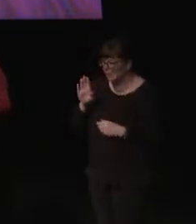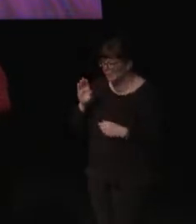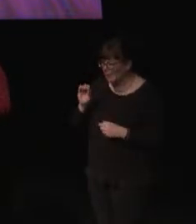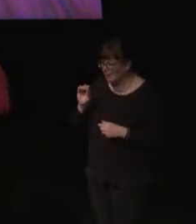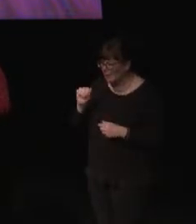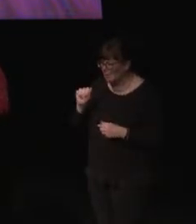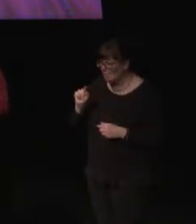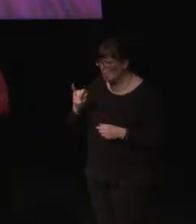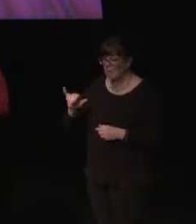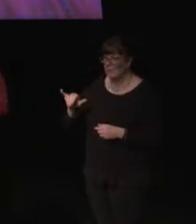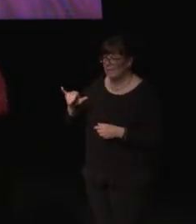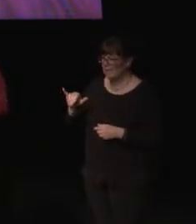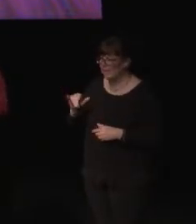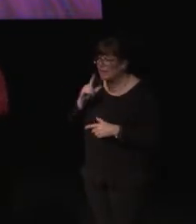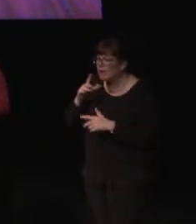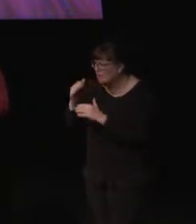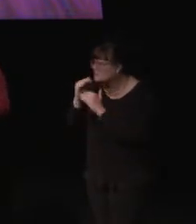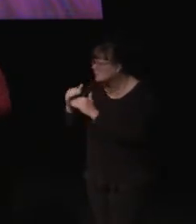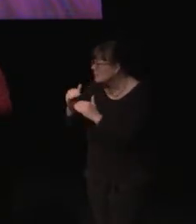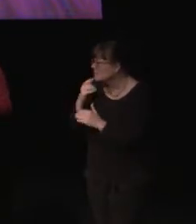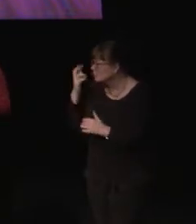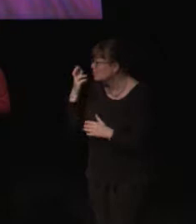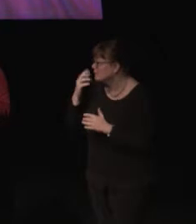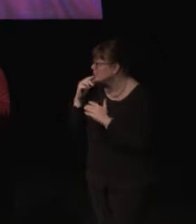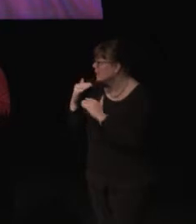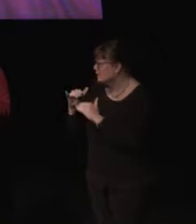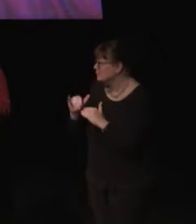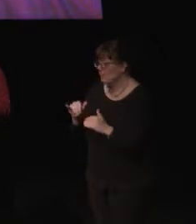There's a reasonable limit to that. Keyboard is a good one.